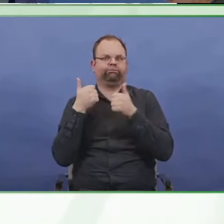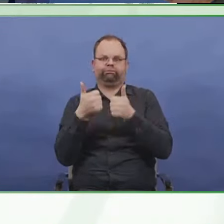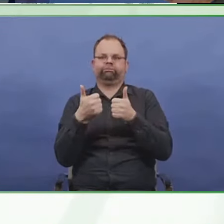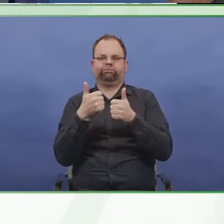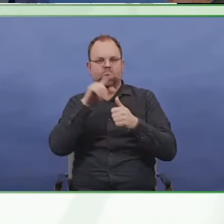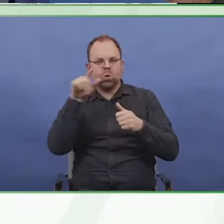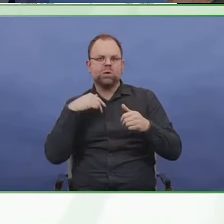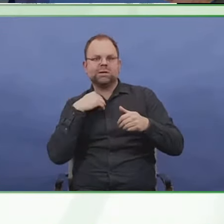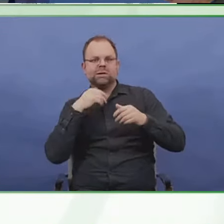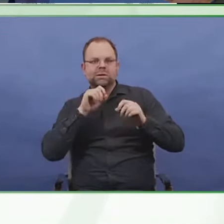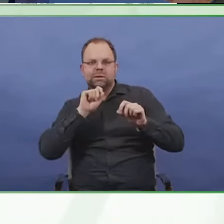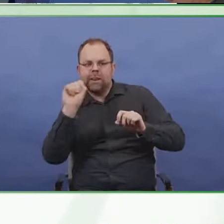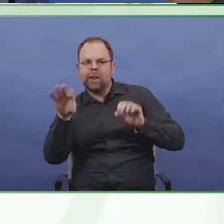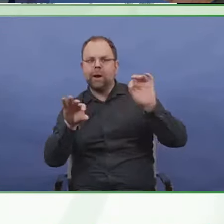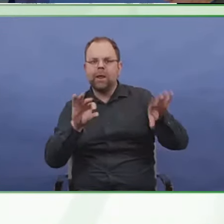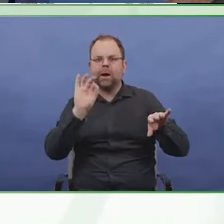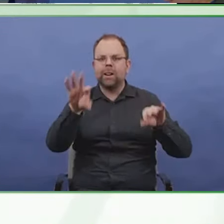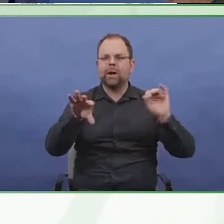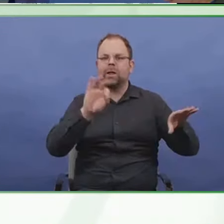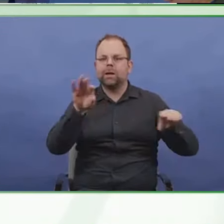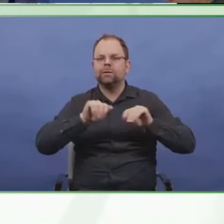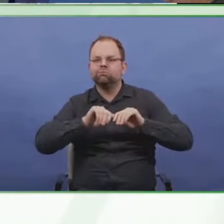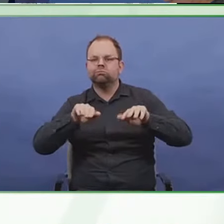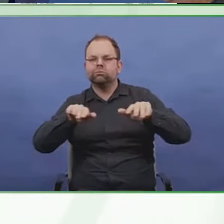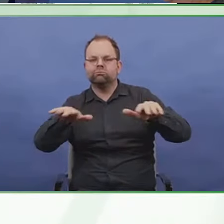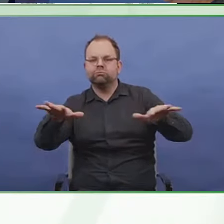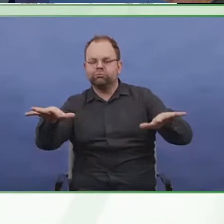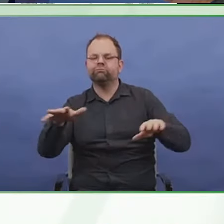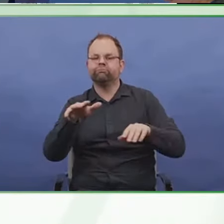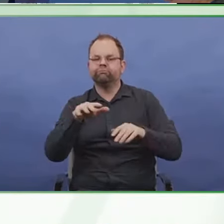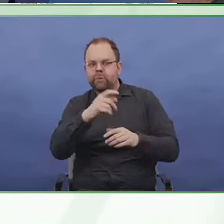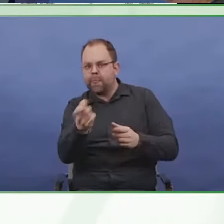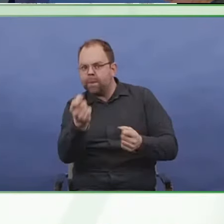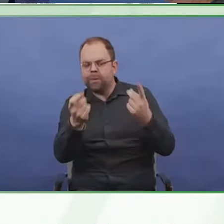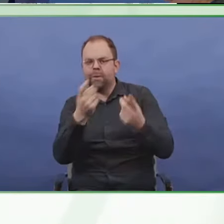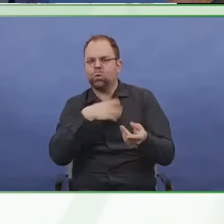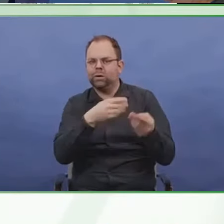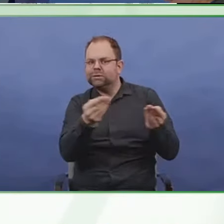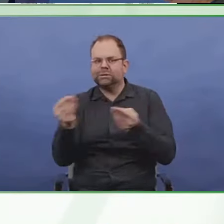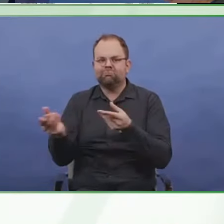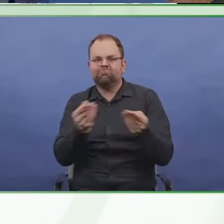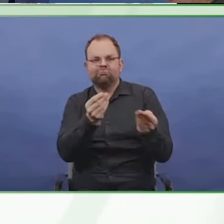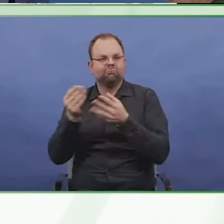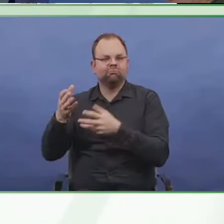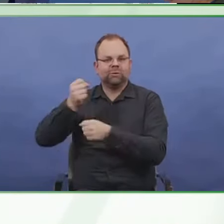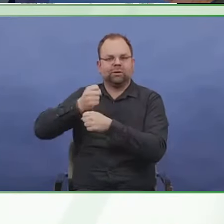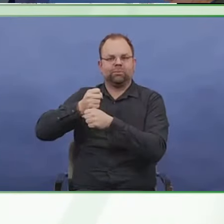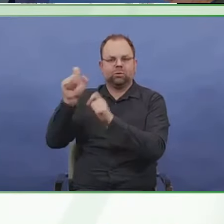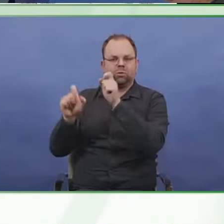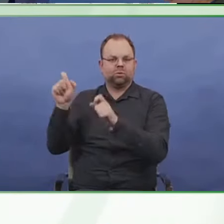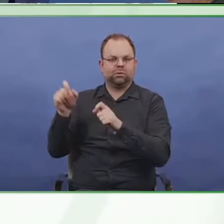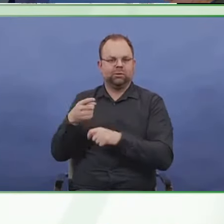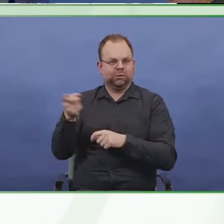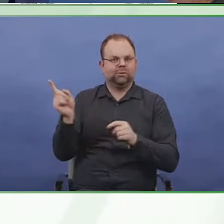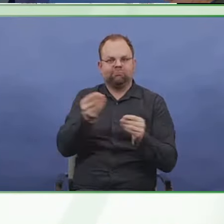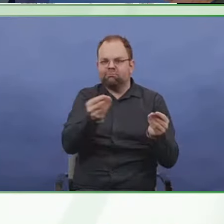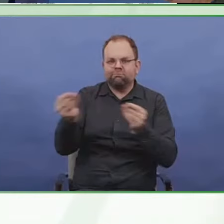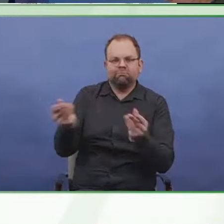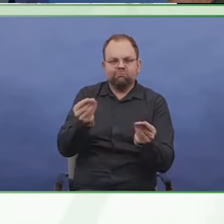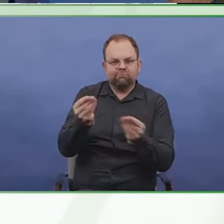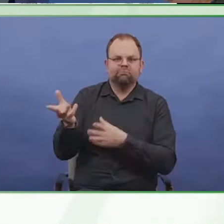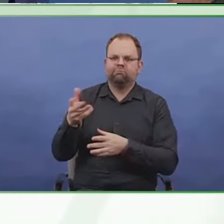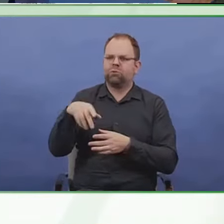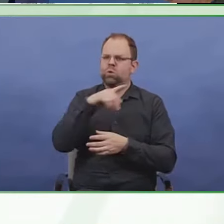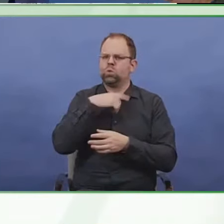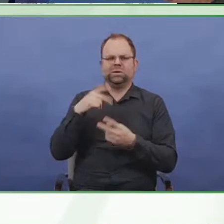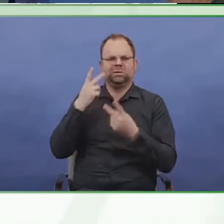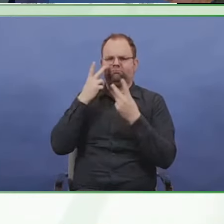Some pretty major partners and I will also say that when Caroline